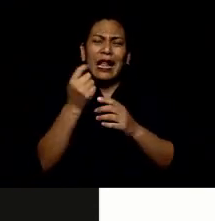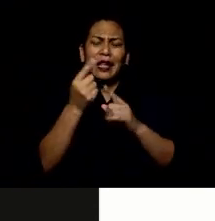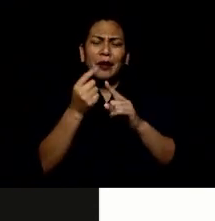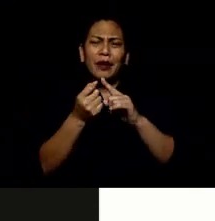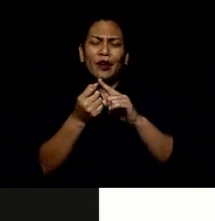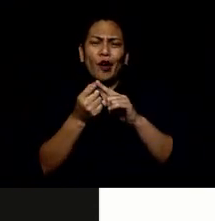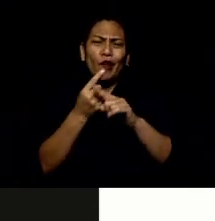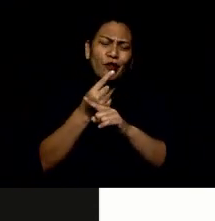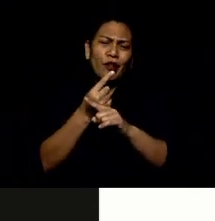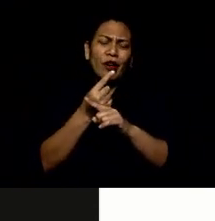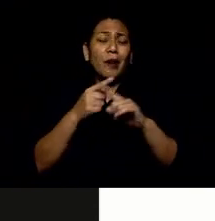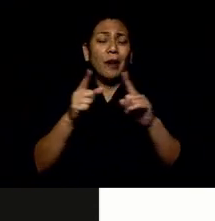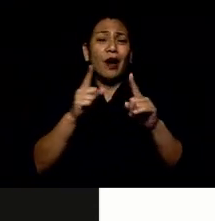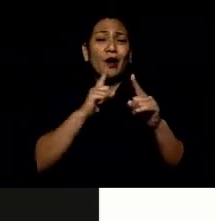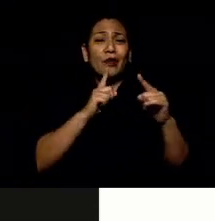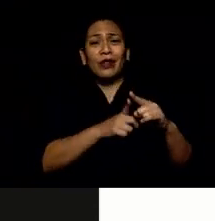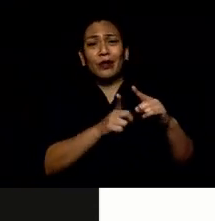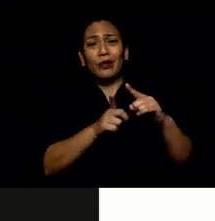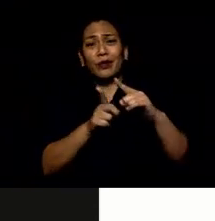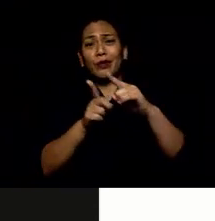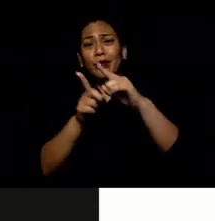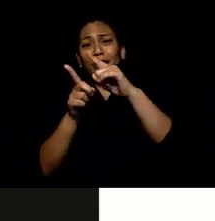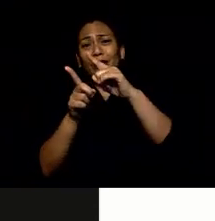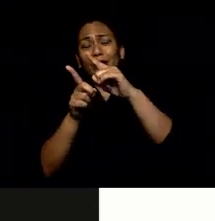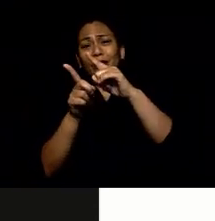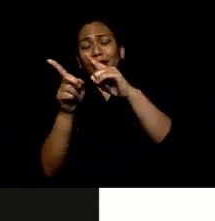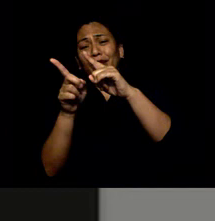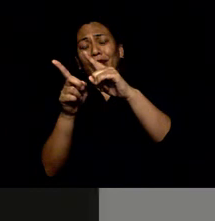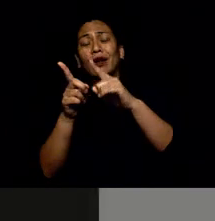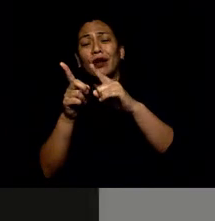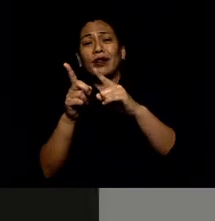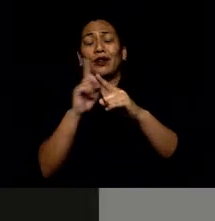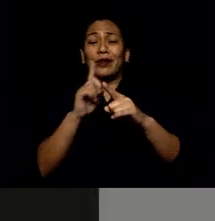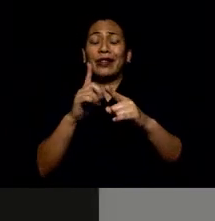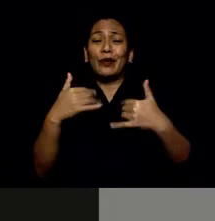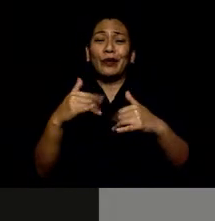but really going in the wrong direction.